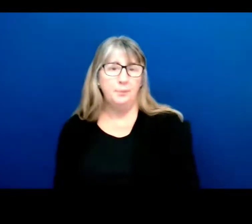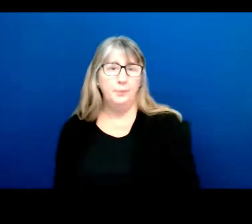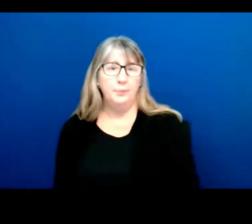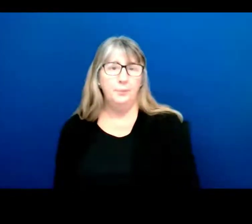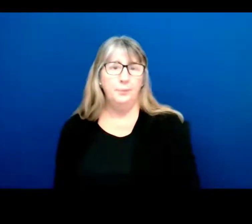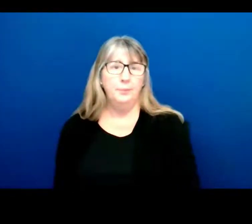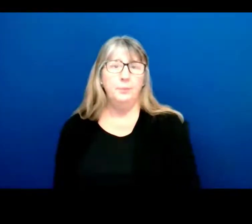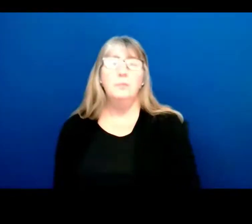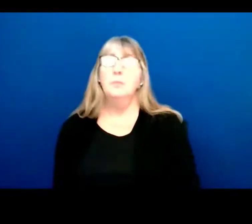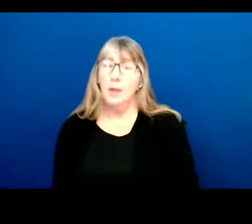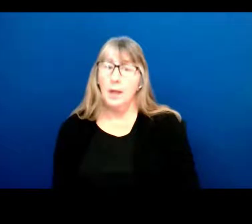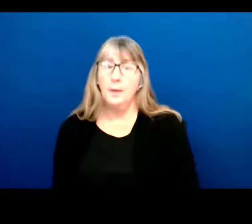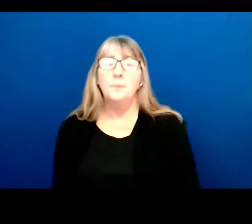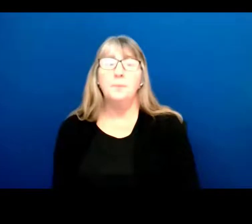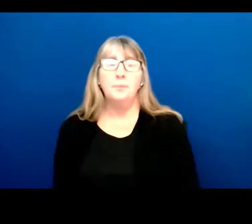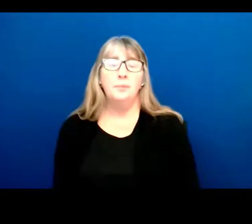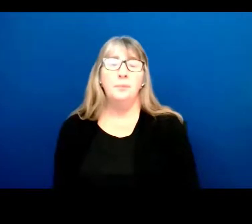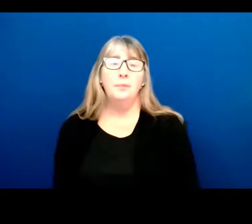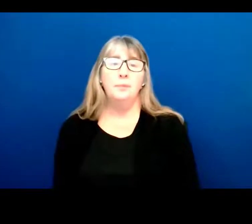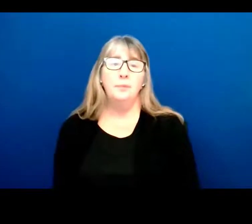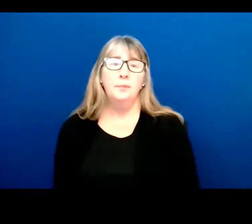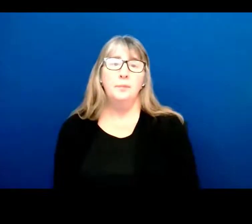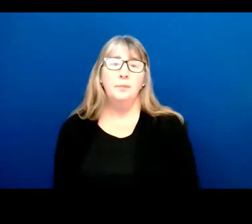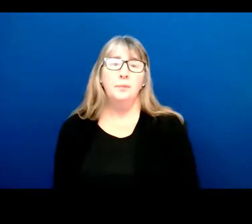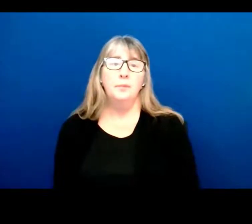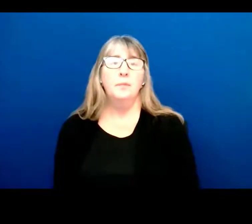Diane Dean: Okay. Here's our next one.